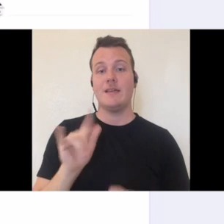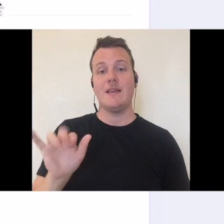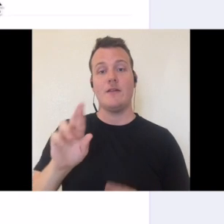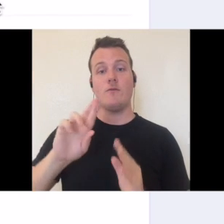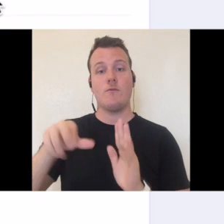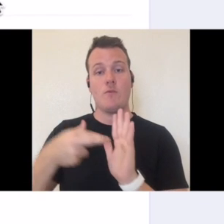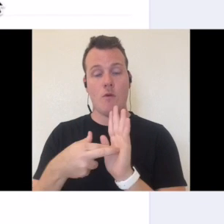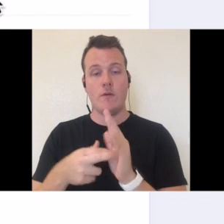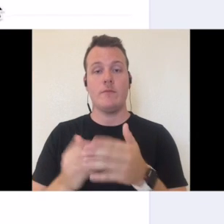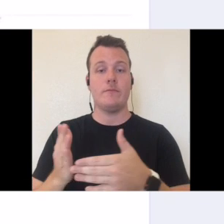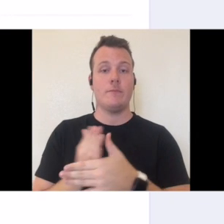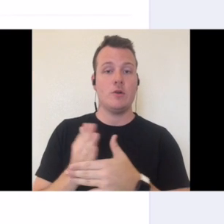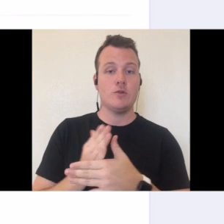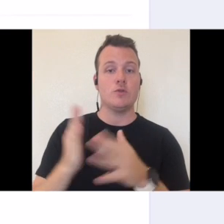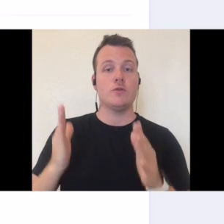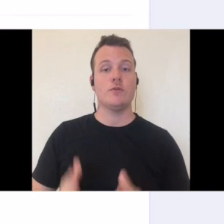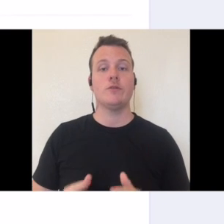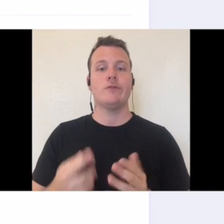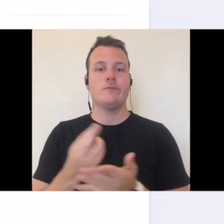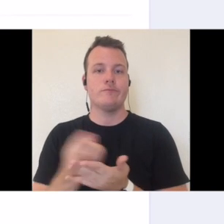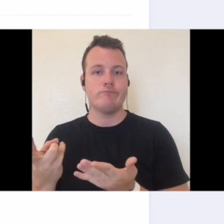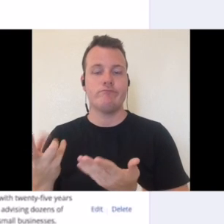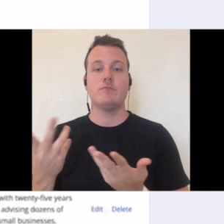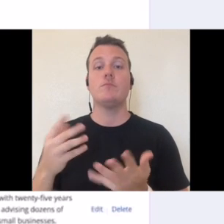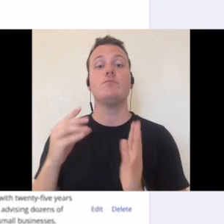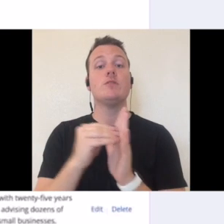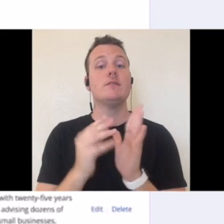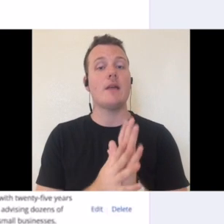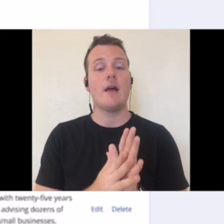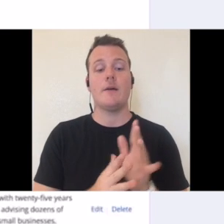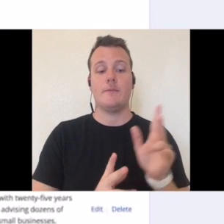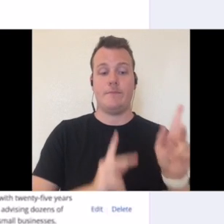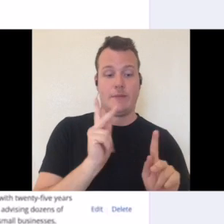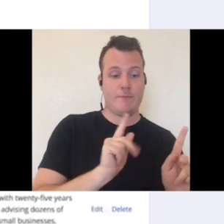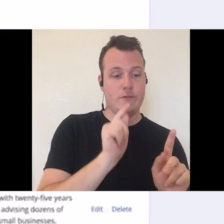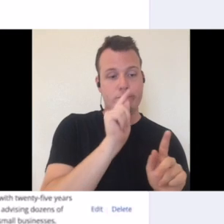under Team and Key Roles and Partners and Resources, you can talk about the